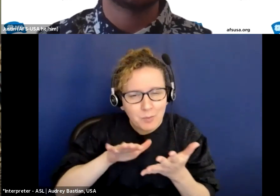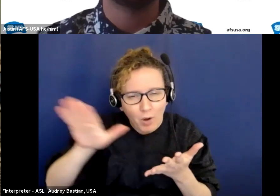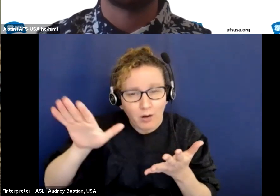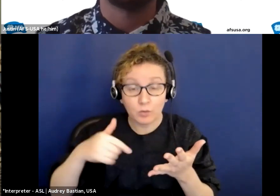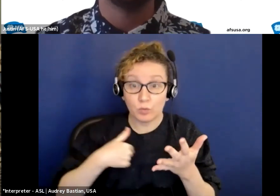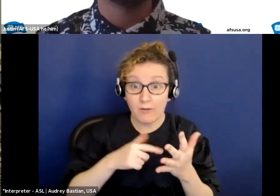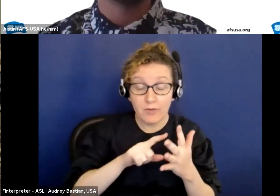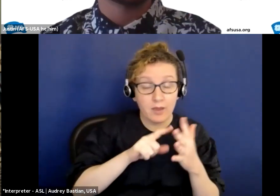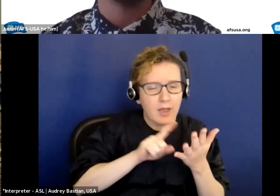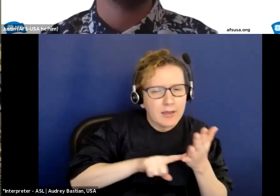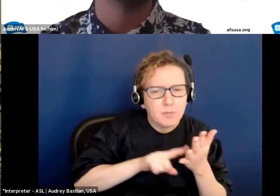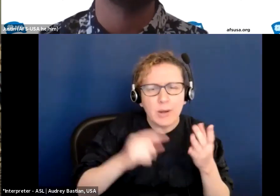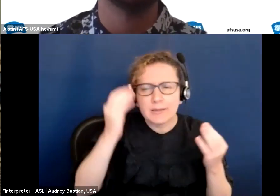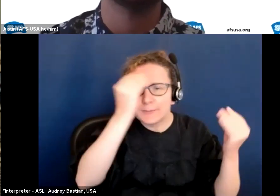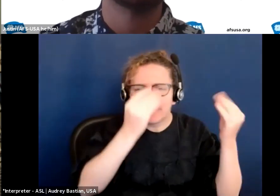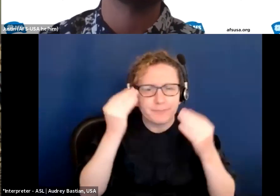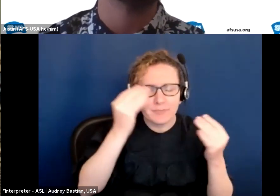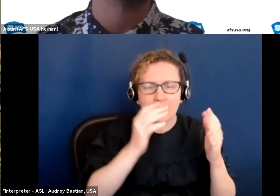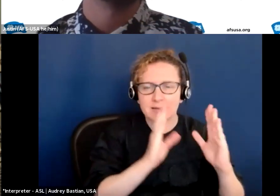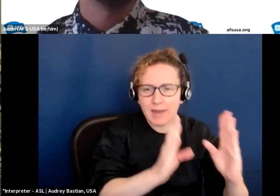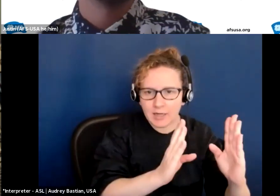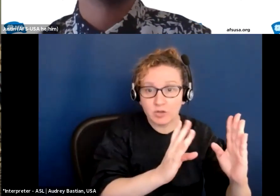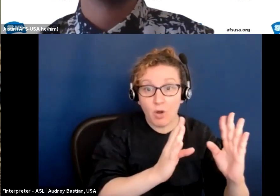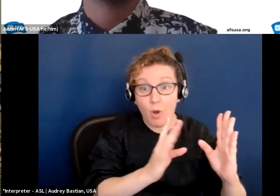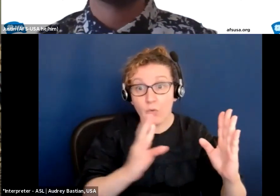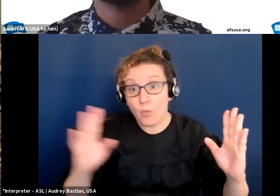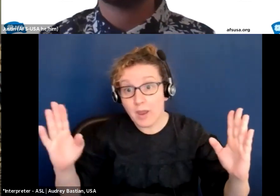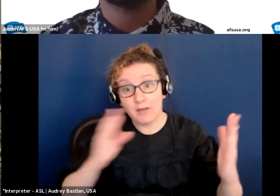stage all the way through the application and admissions process. What we want to hear